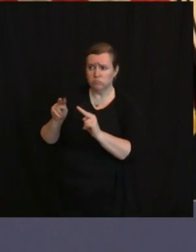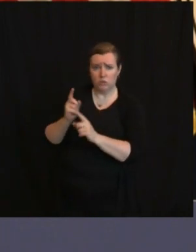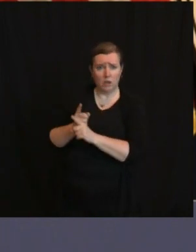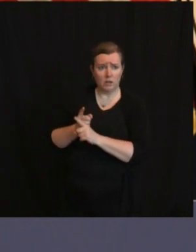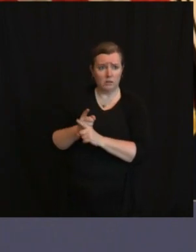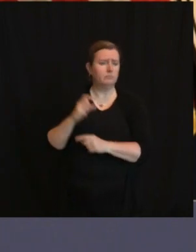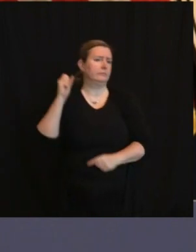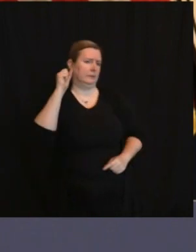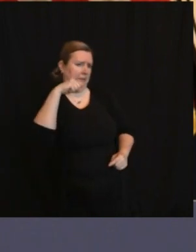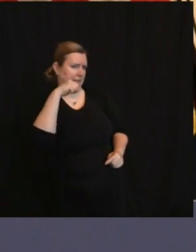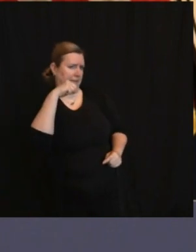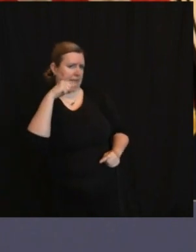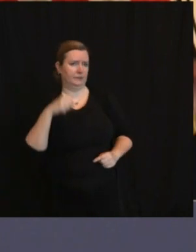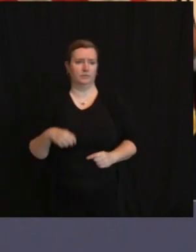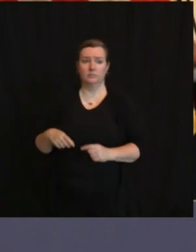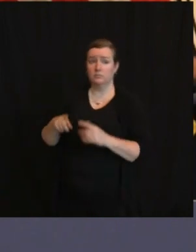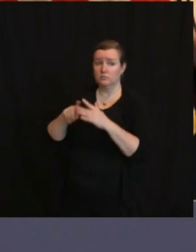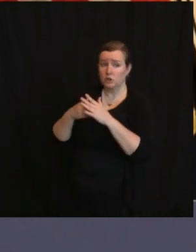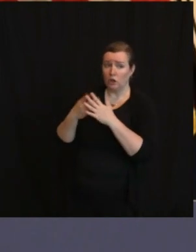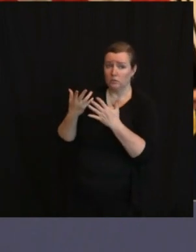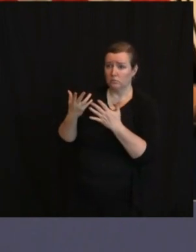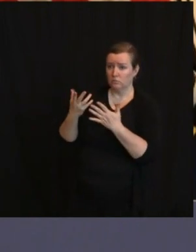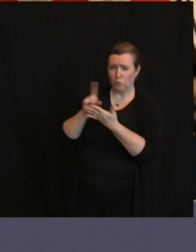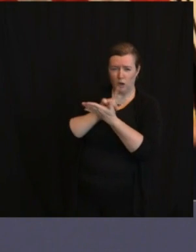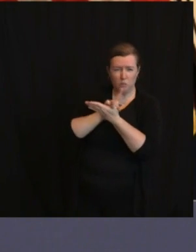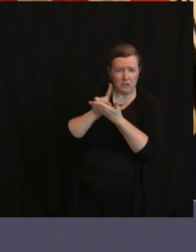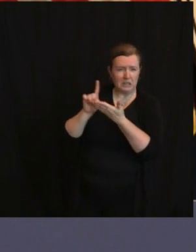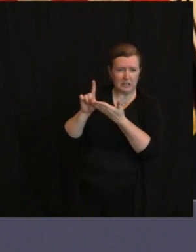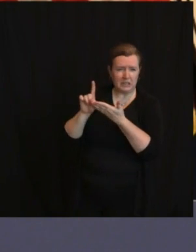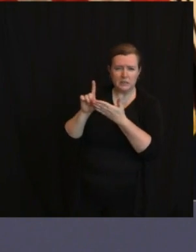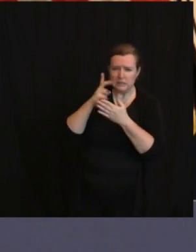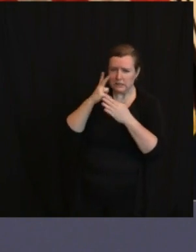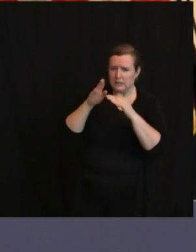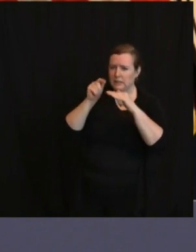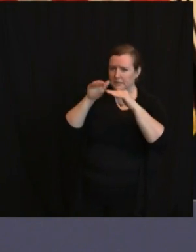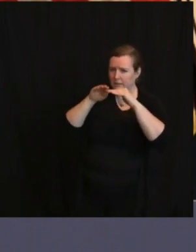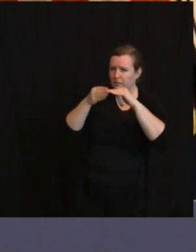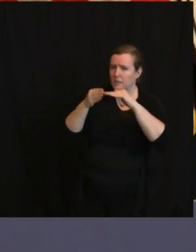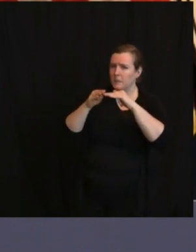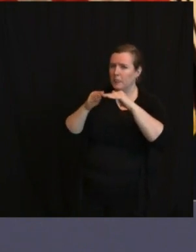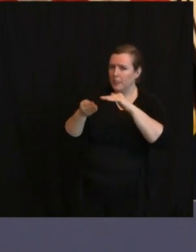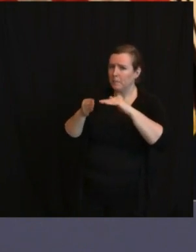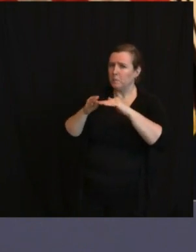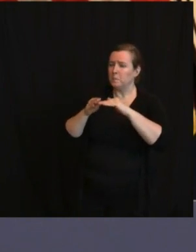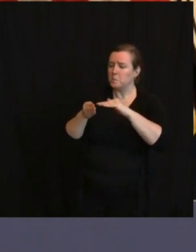IN ON THIS AS WELL. THE POSITIVITY RATE IS AN IMPORTANT NUMBER THAT WE LOOK AT, RIGHT?